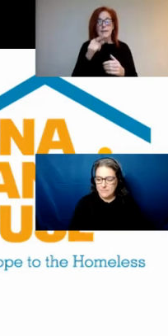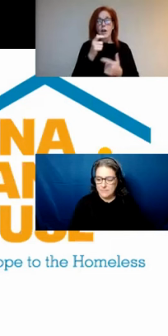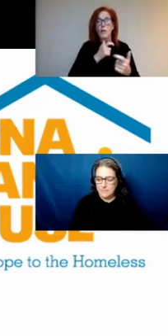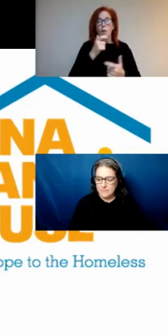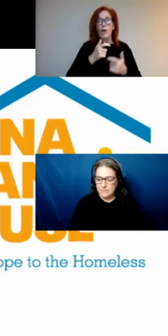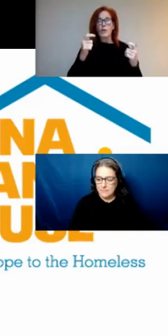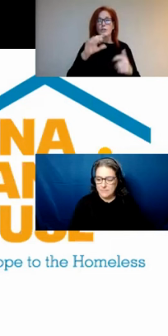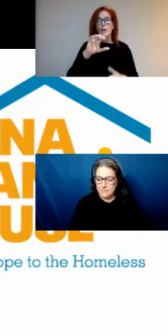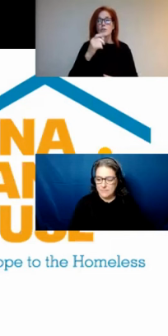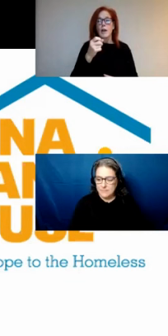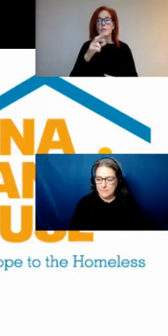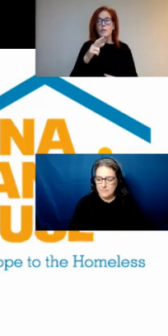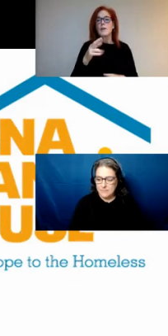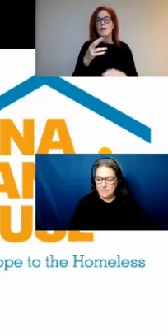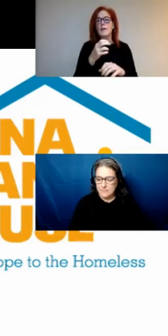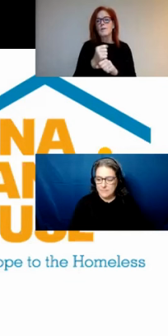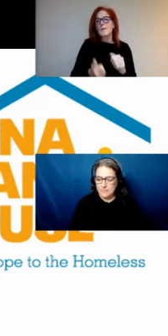Thank you so much, Mike. I always appreciate how willing Mike is to partner and to let his staff shine. And the Stephen Center is just such a wonderful resource in our community.